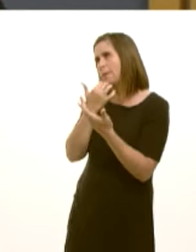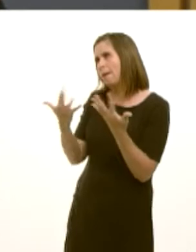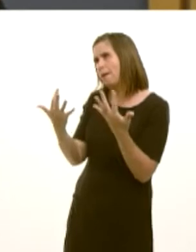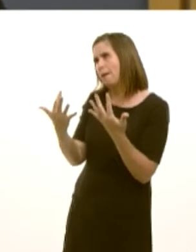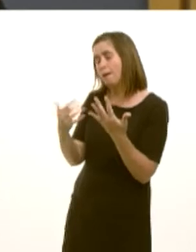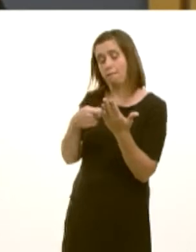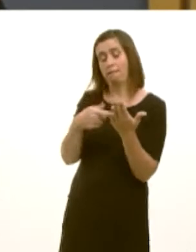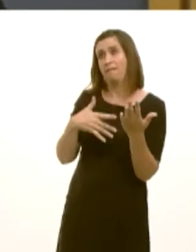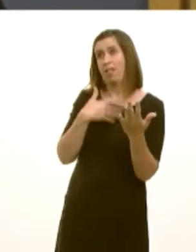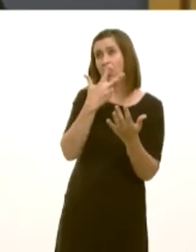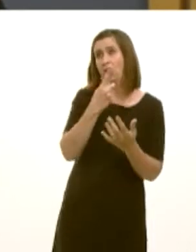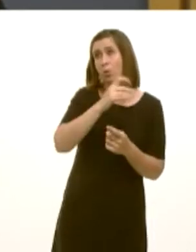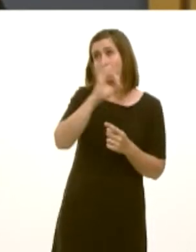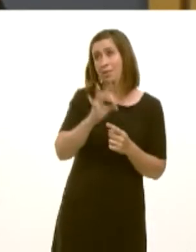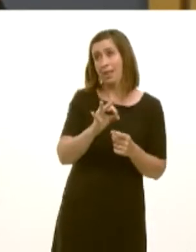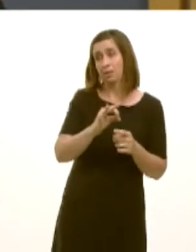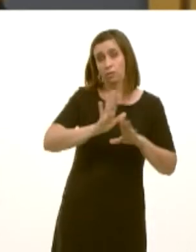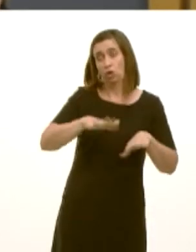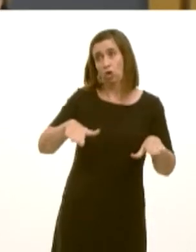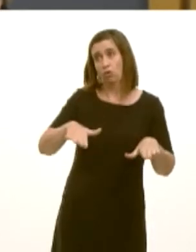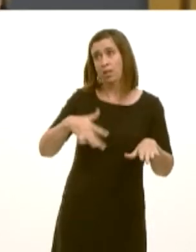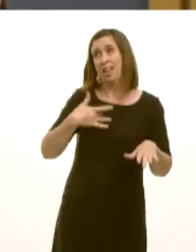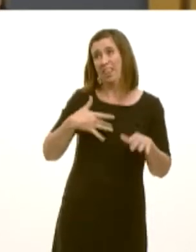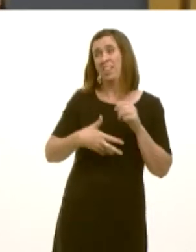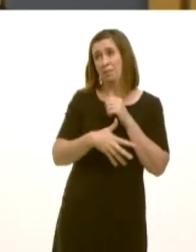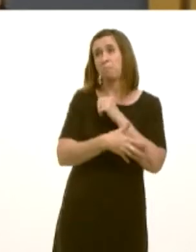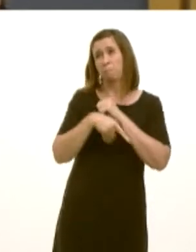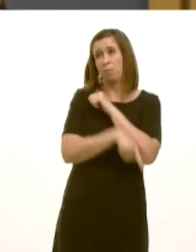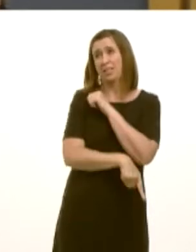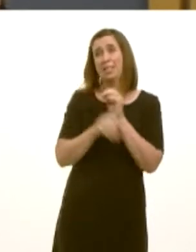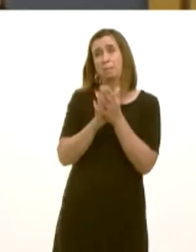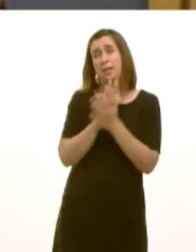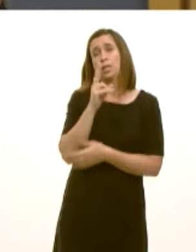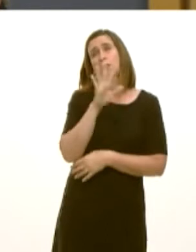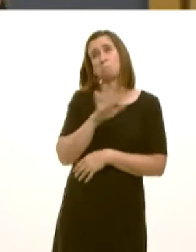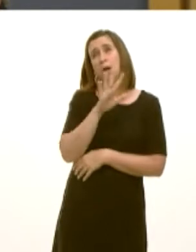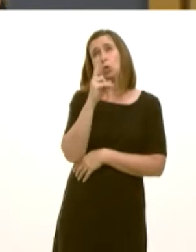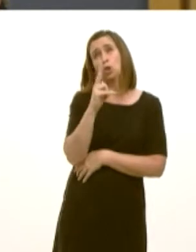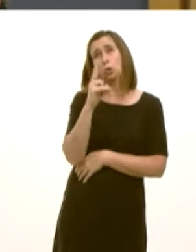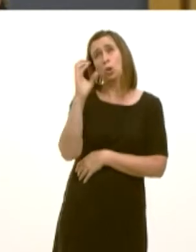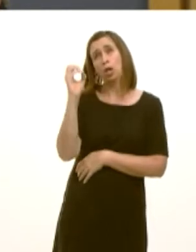Figures suggest that 31 per cent of children in Walesóthatís around 200 childrenóare living in poverty.